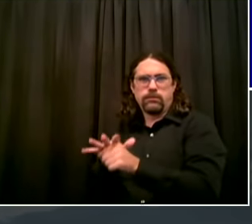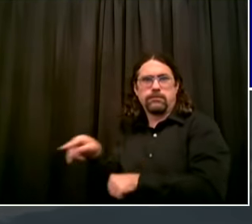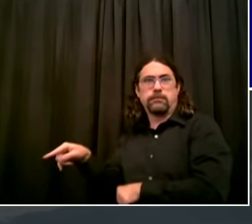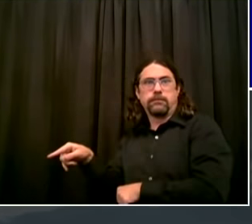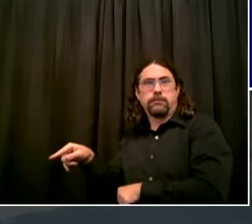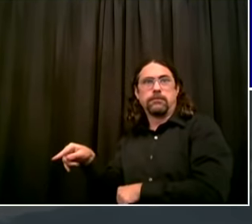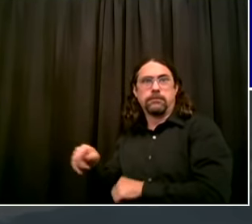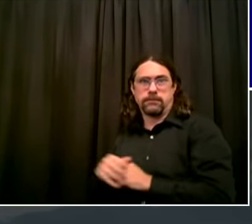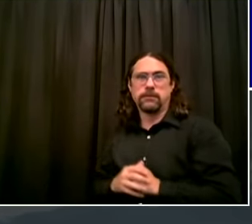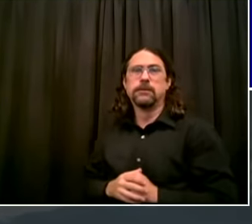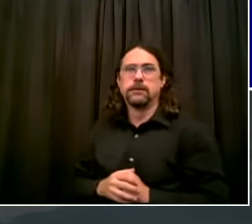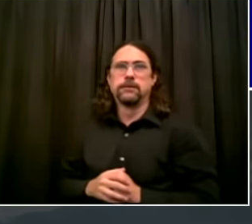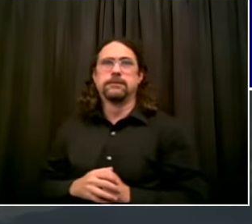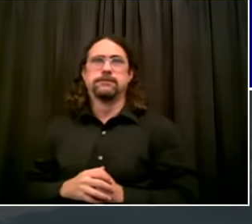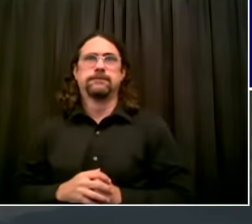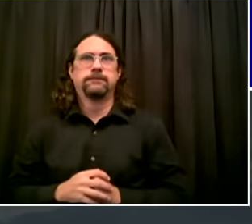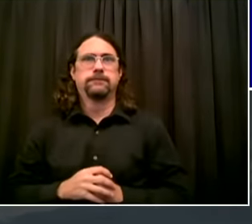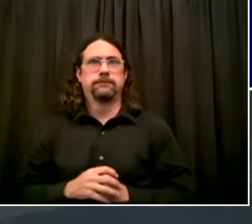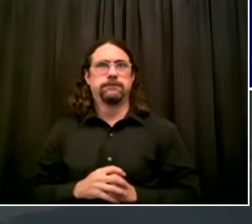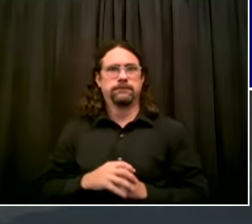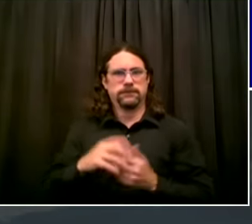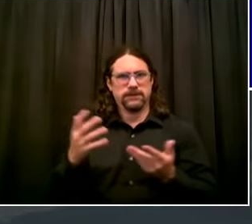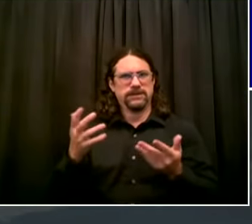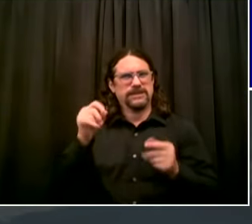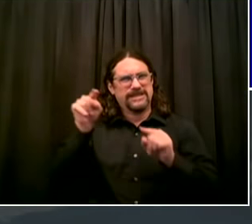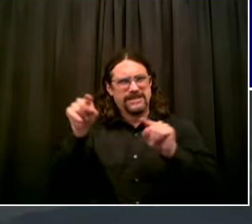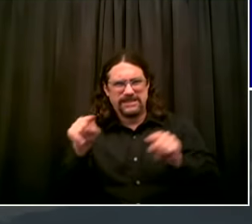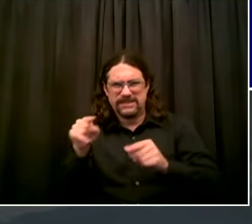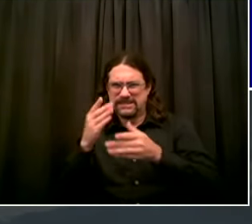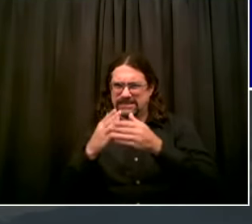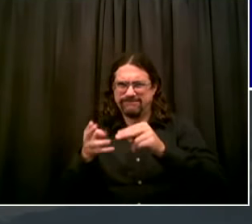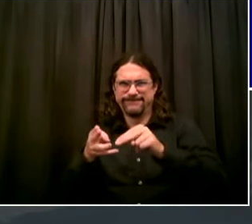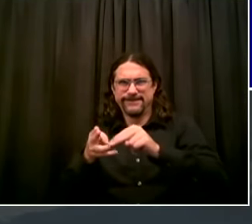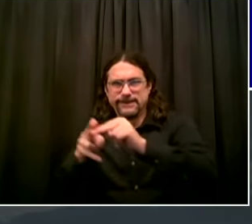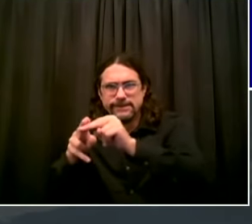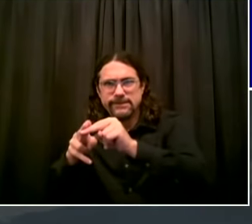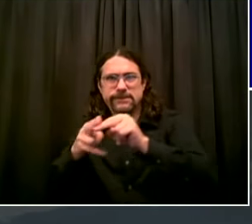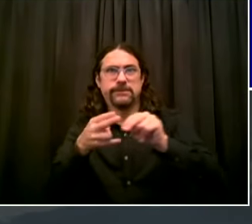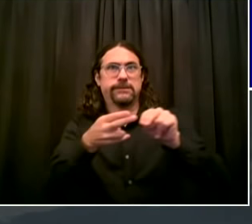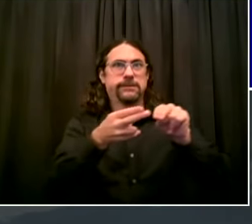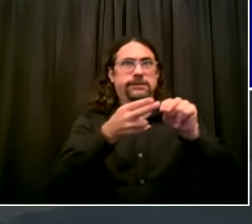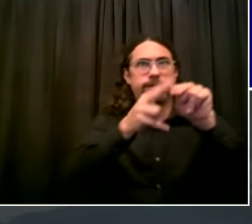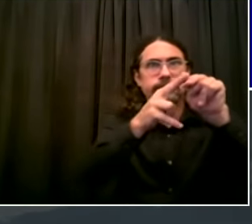THRESHOLD 200, TODAY 71 PATIENTS. CONFIRMED POSITIVRE ATE FOR COVID-19 OF NUMBER TWO, NEW